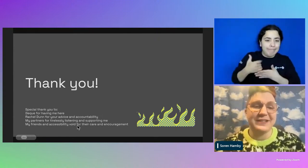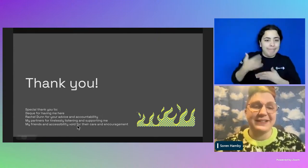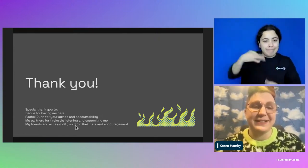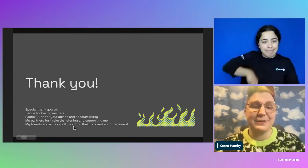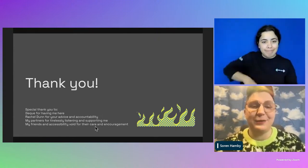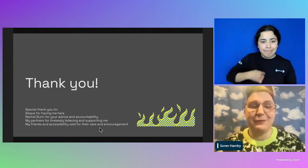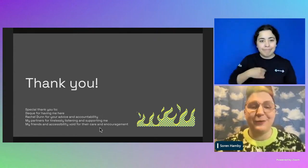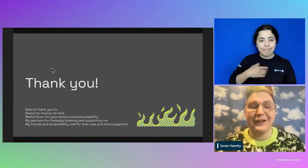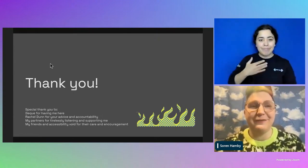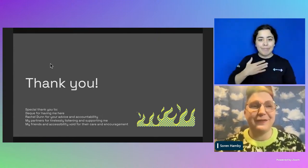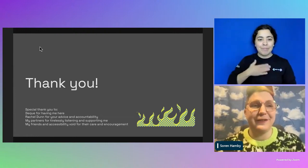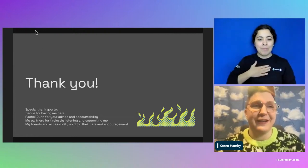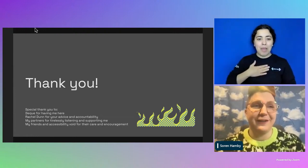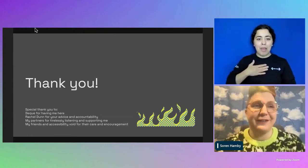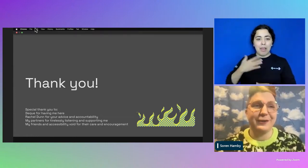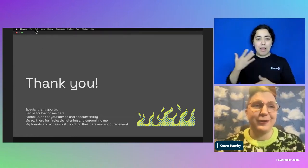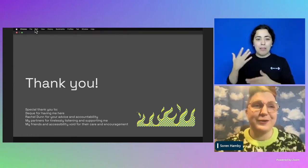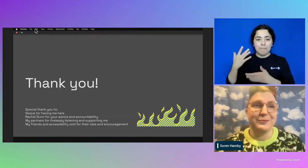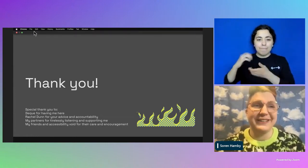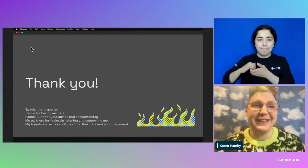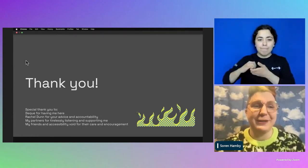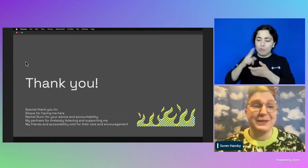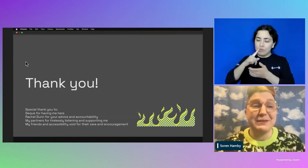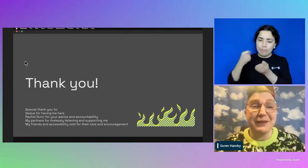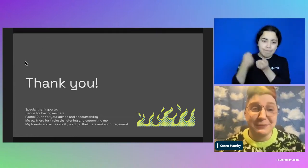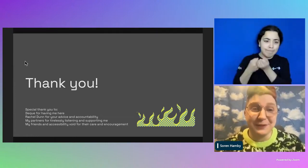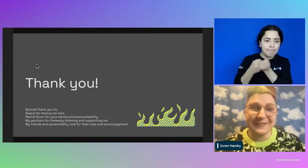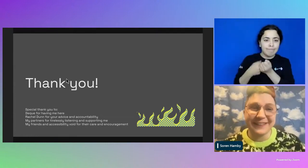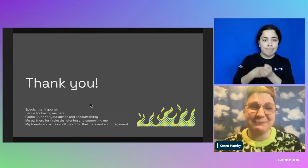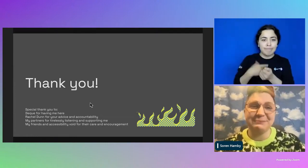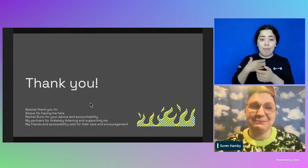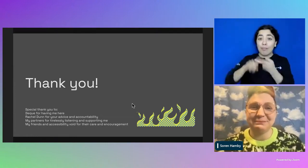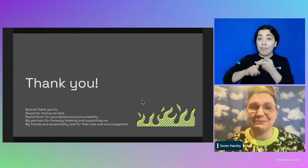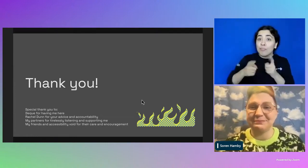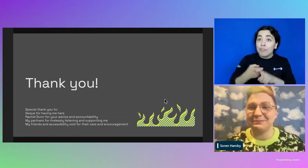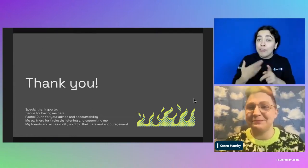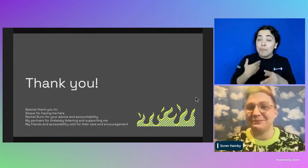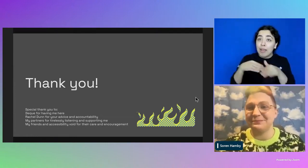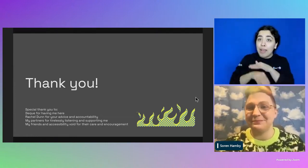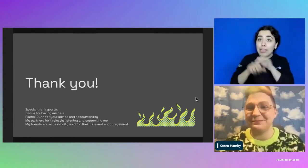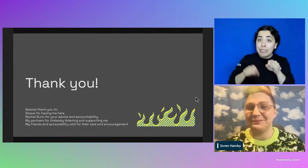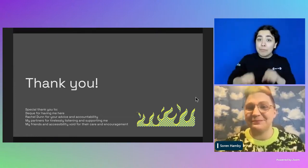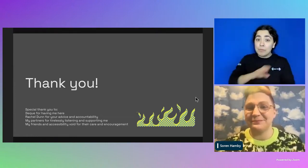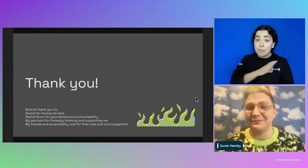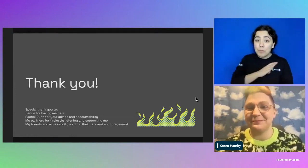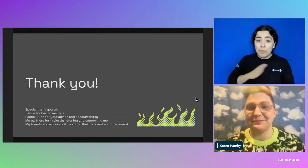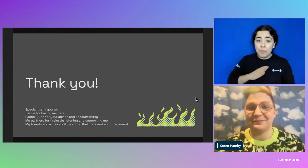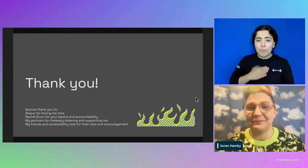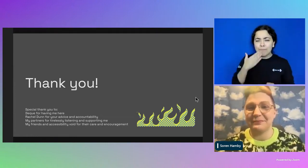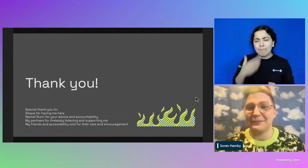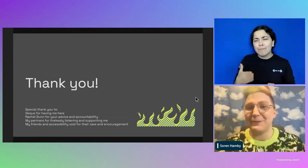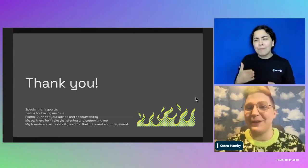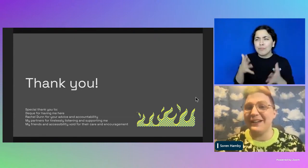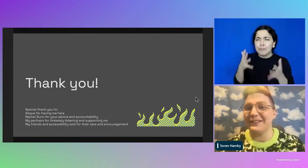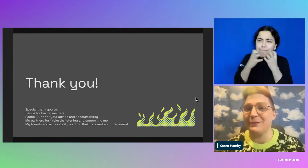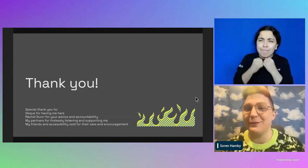accessibility void for their care and encouragement and being